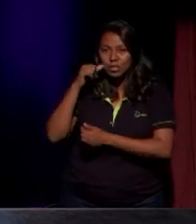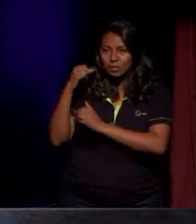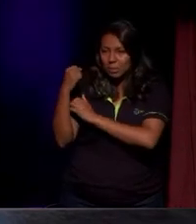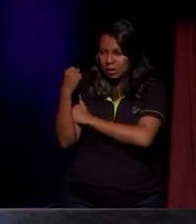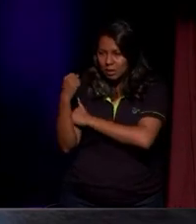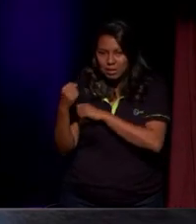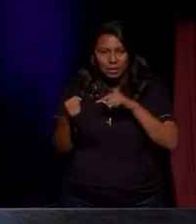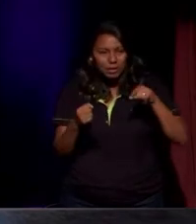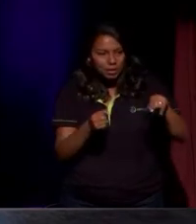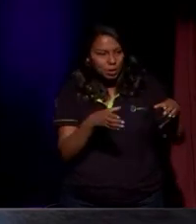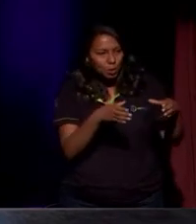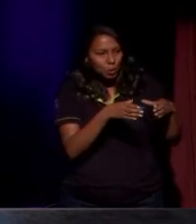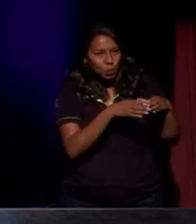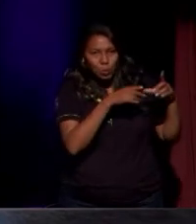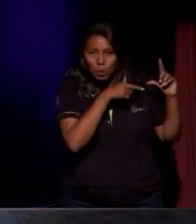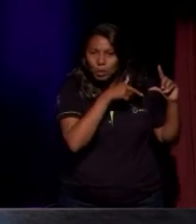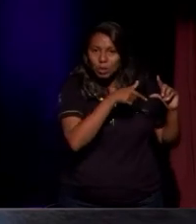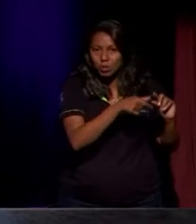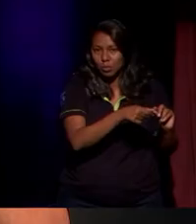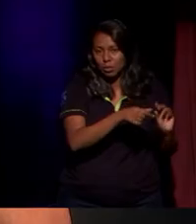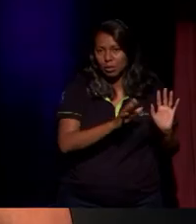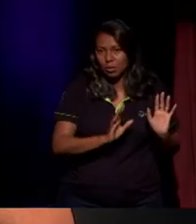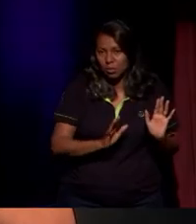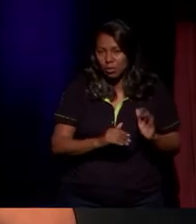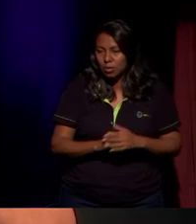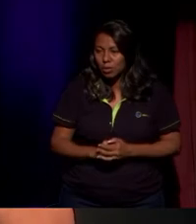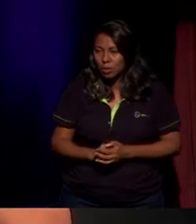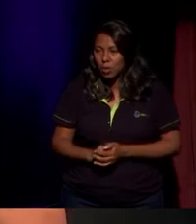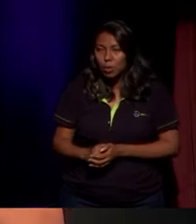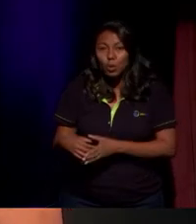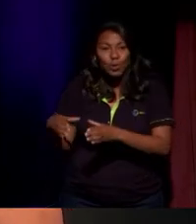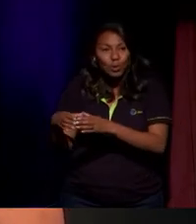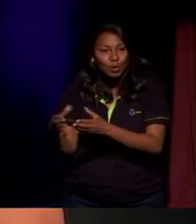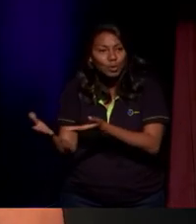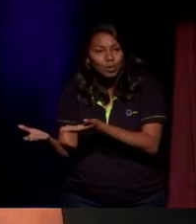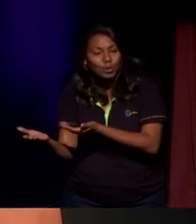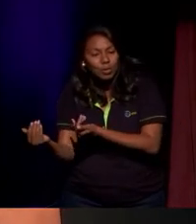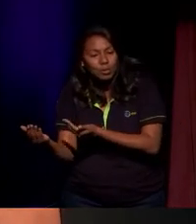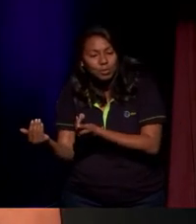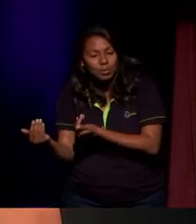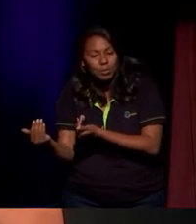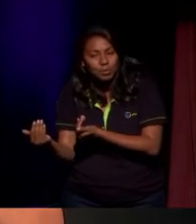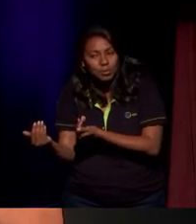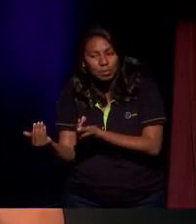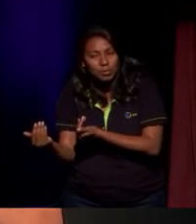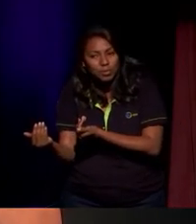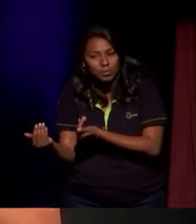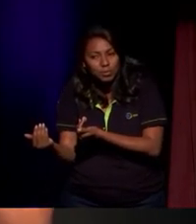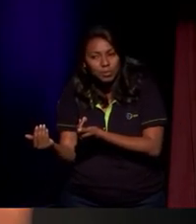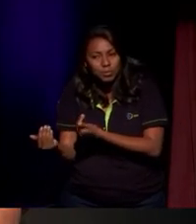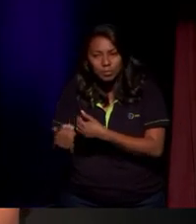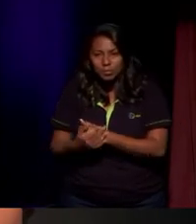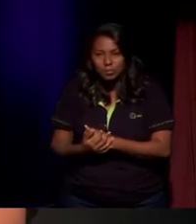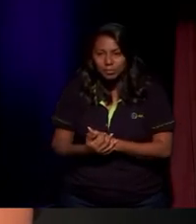Currently the younger generation, it is, she has another type of movement,